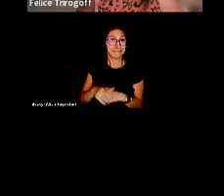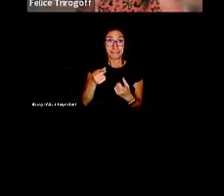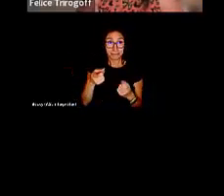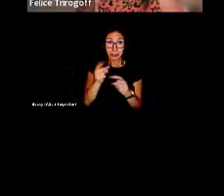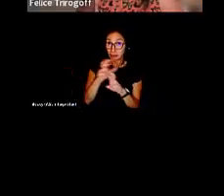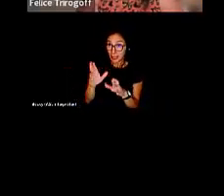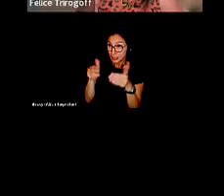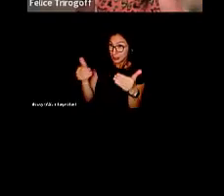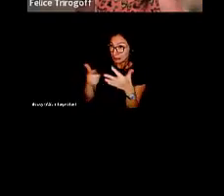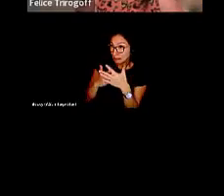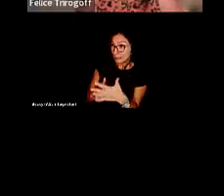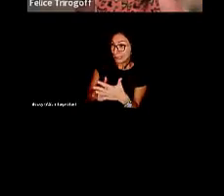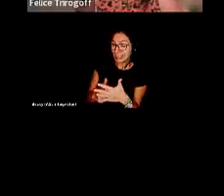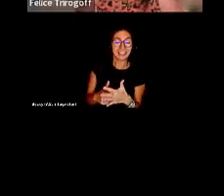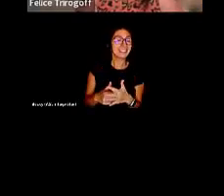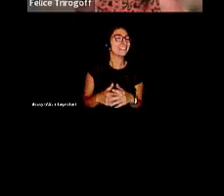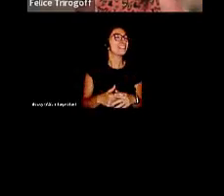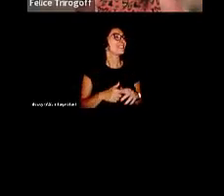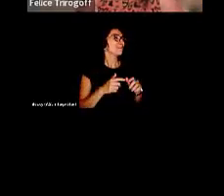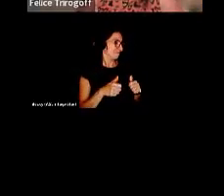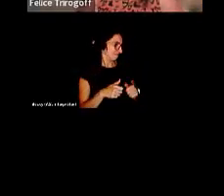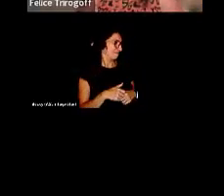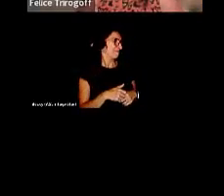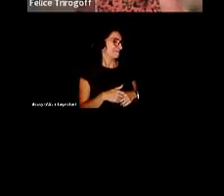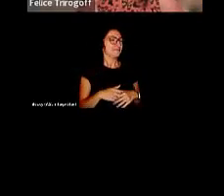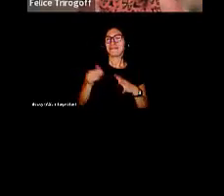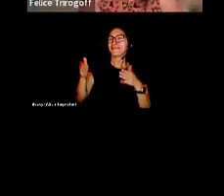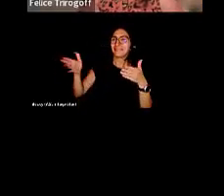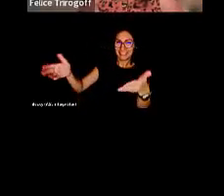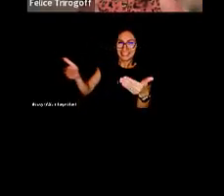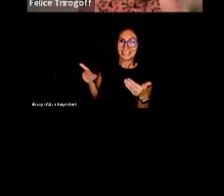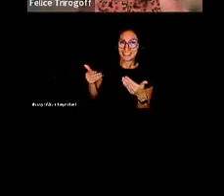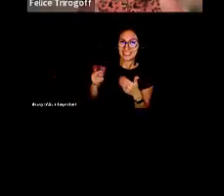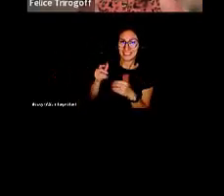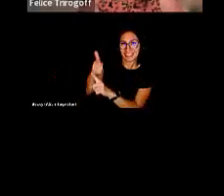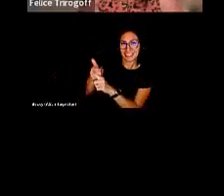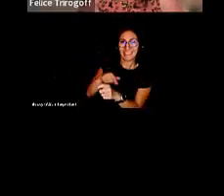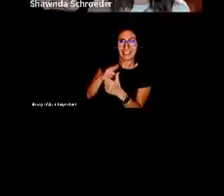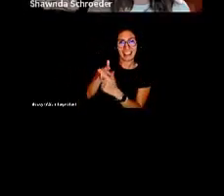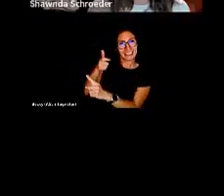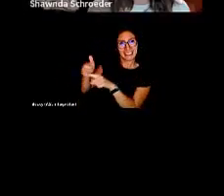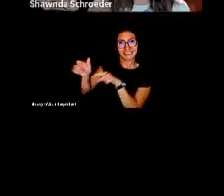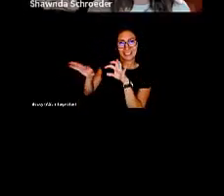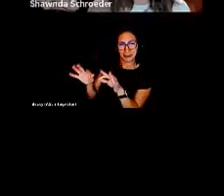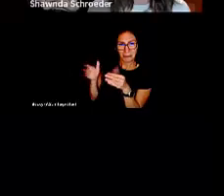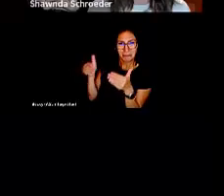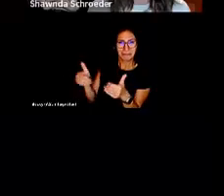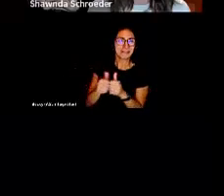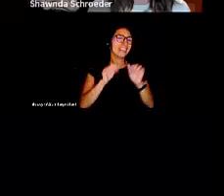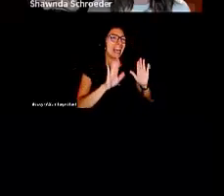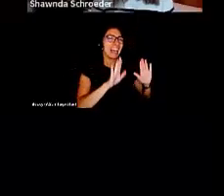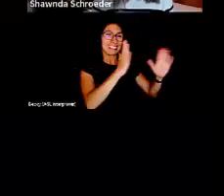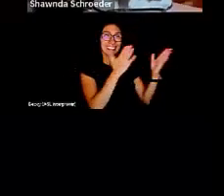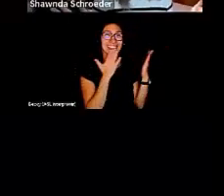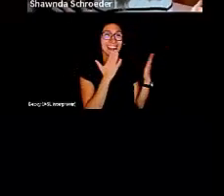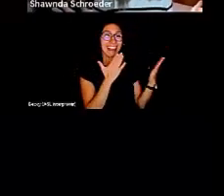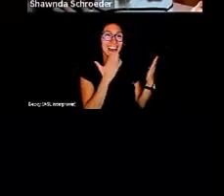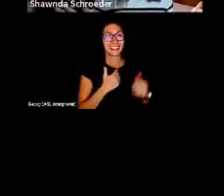I invite you to introduce yourself and self-describe. Excellent. Thank you. So hello, everyone.